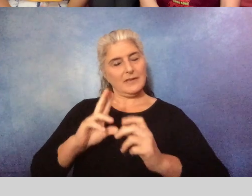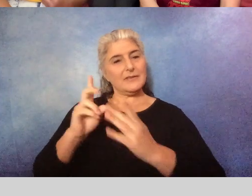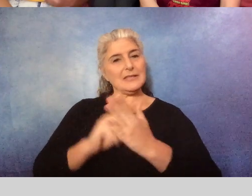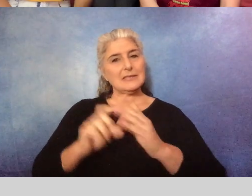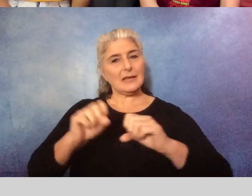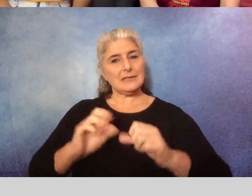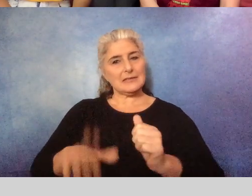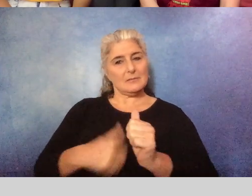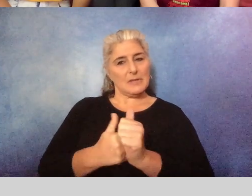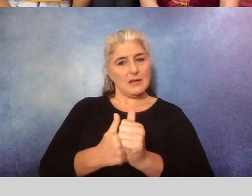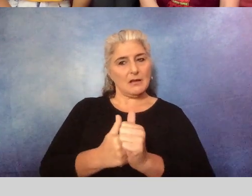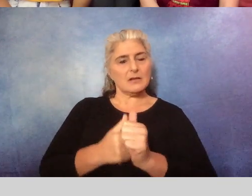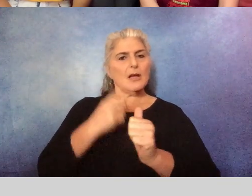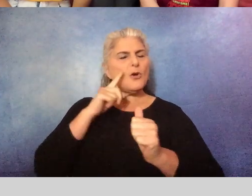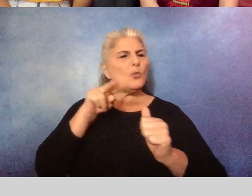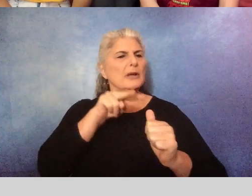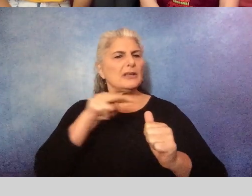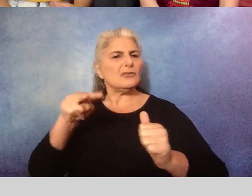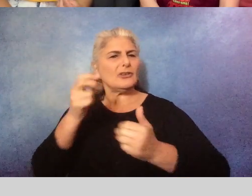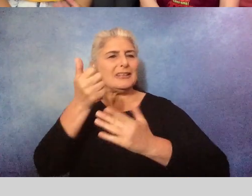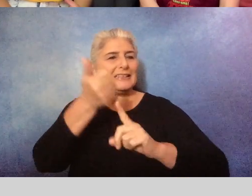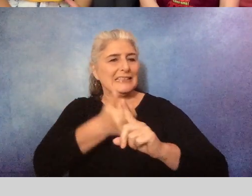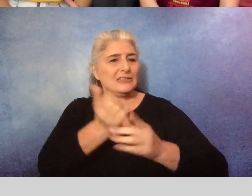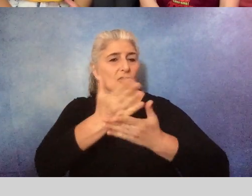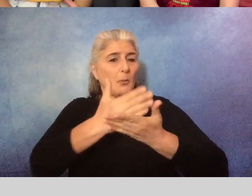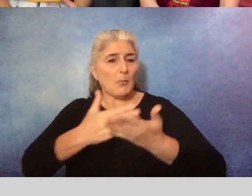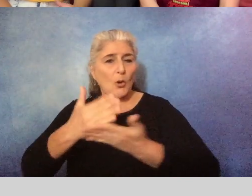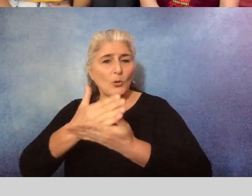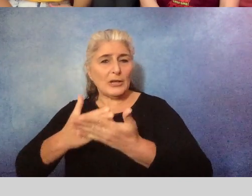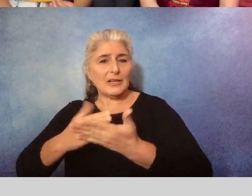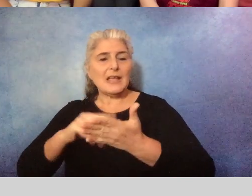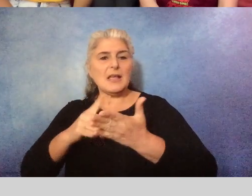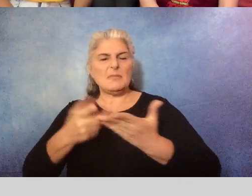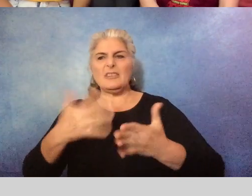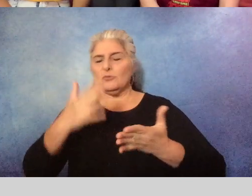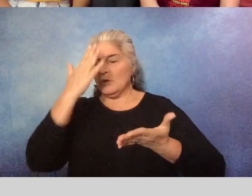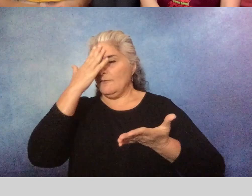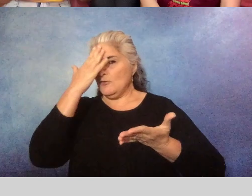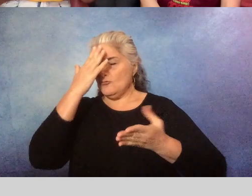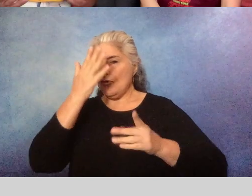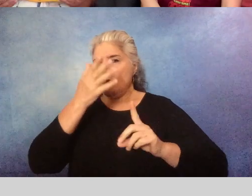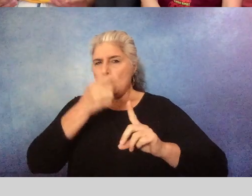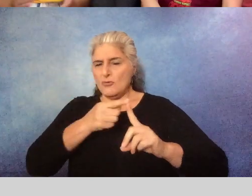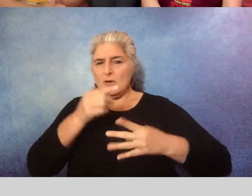we can think of each component as a known element of a collection.